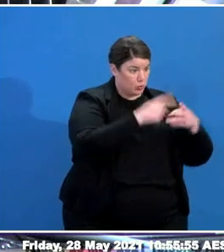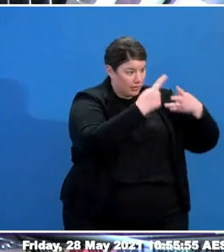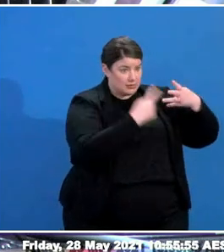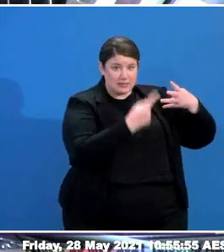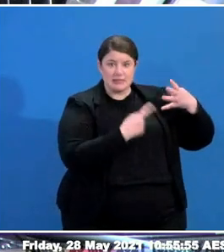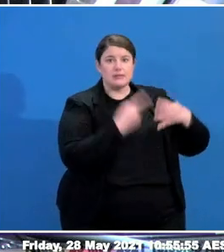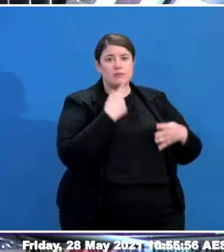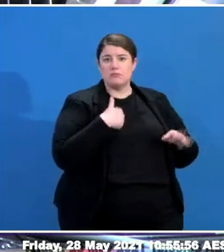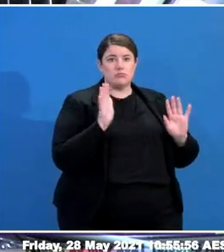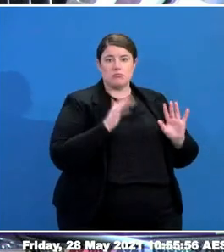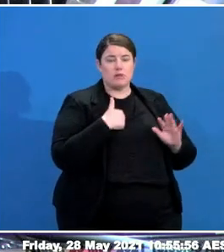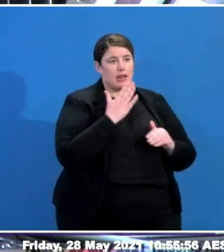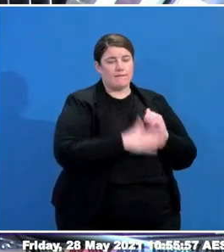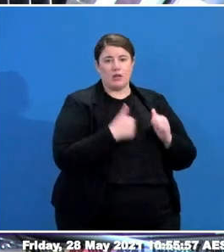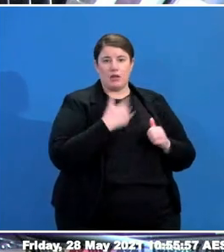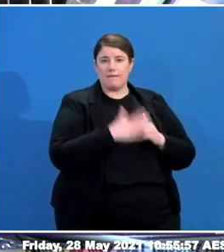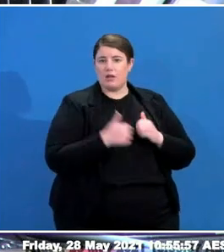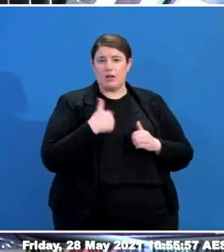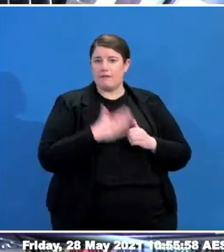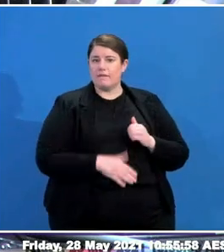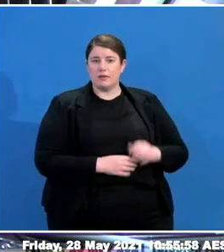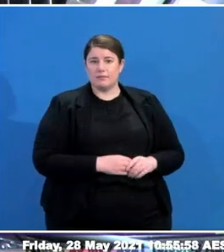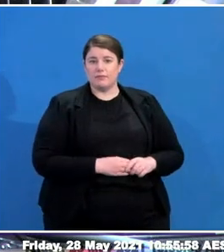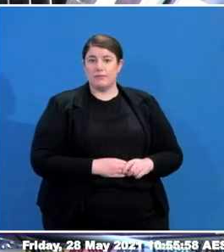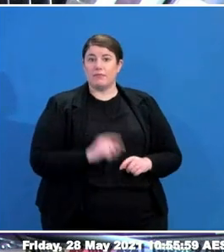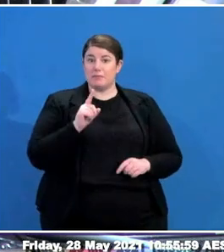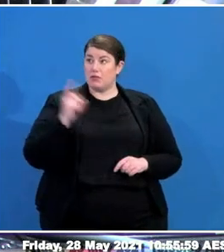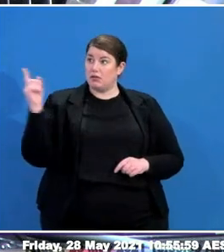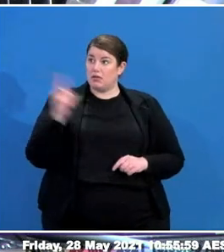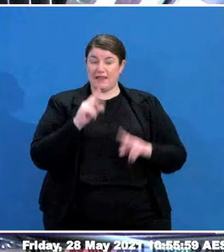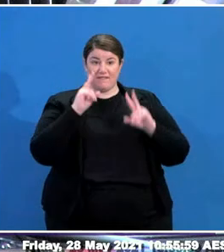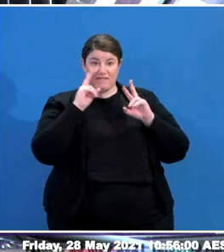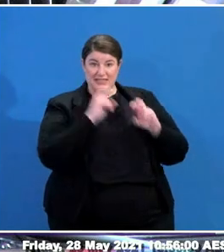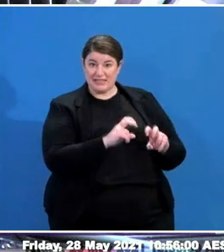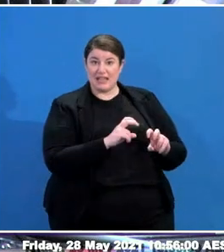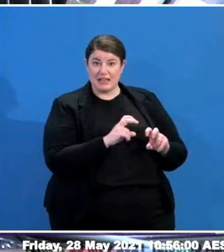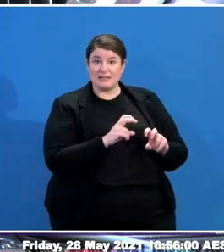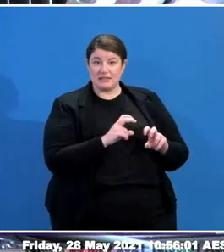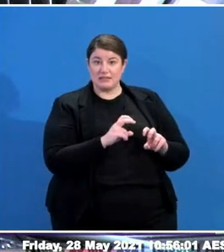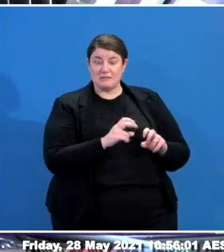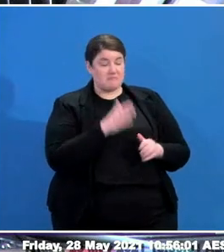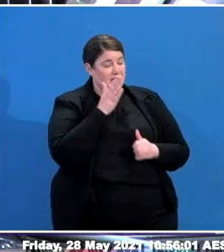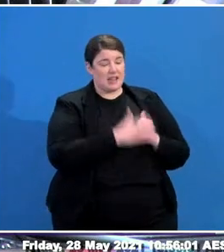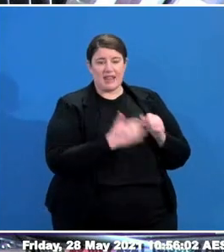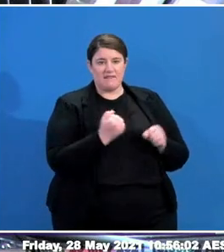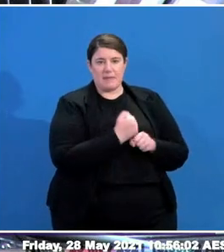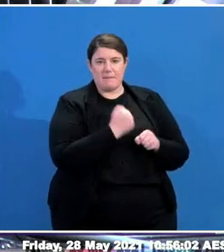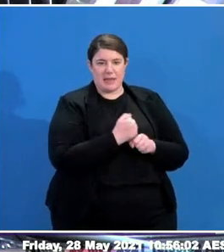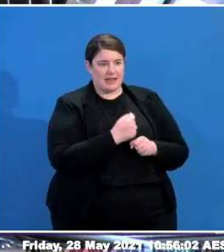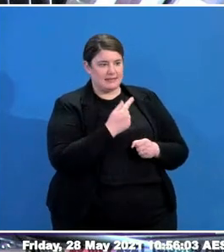It is evident to Sunnyfield that the investigator did not make adverse findings where the evidentiary requirements for an adverse finding were not met.